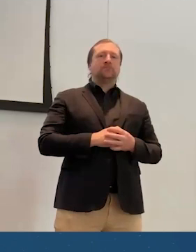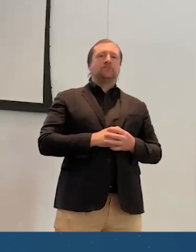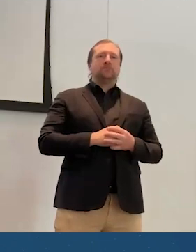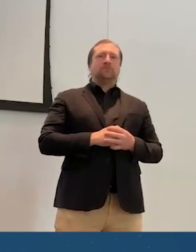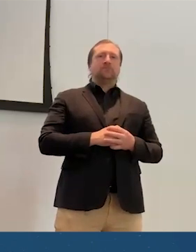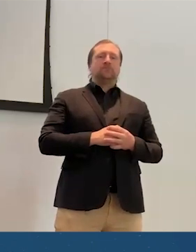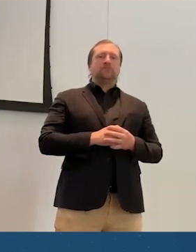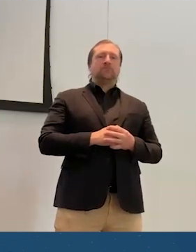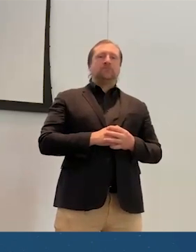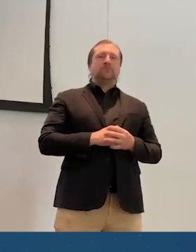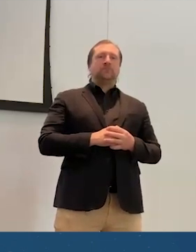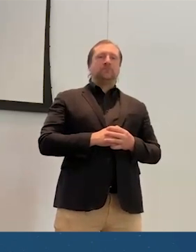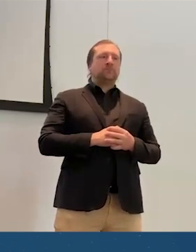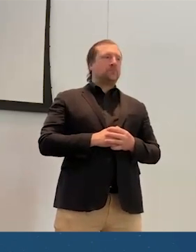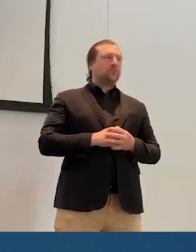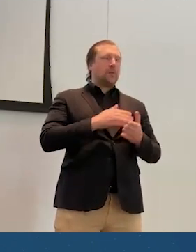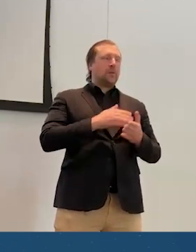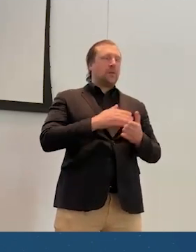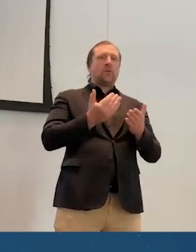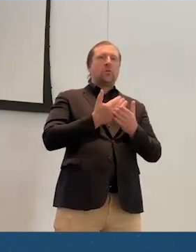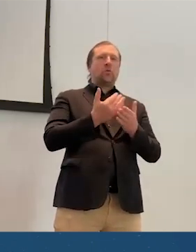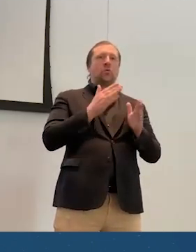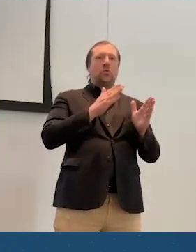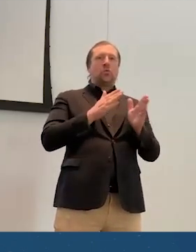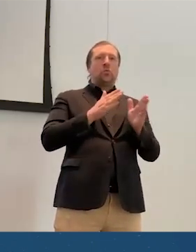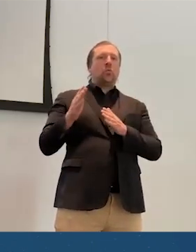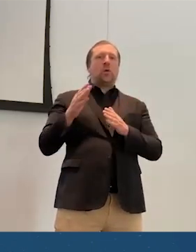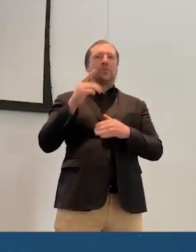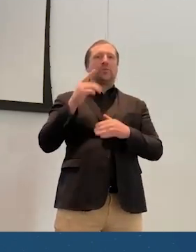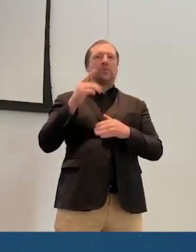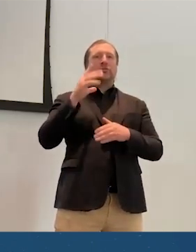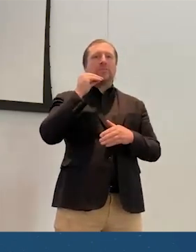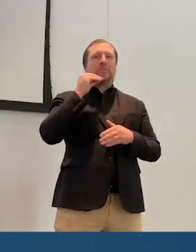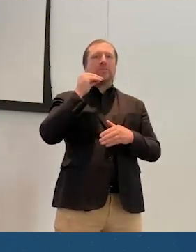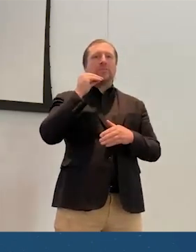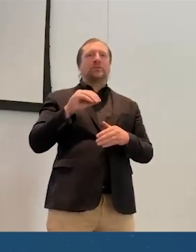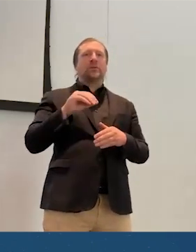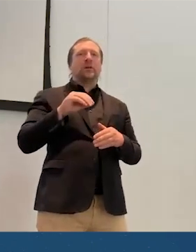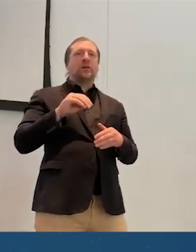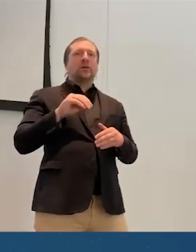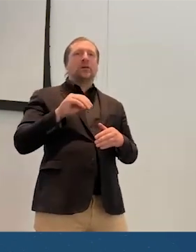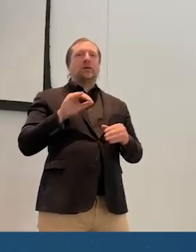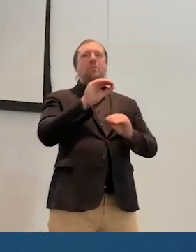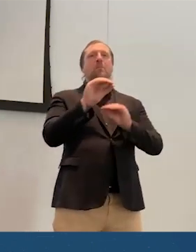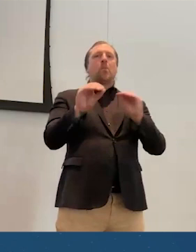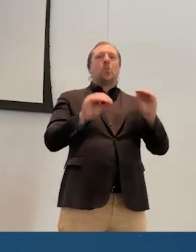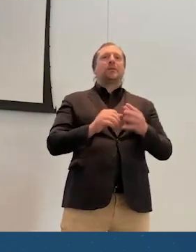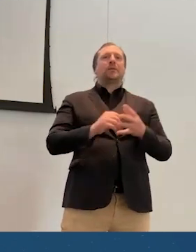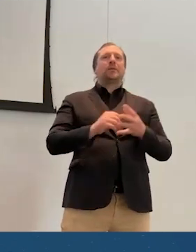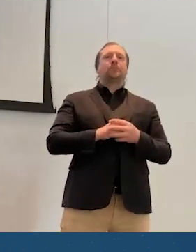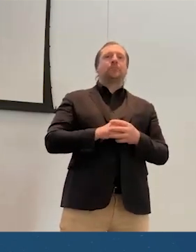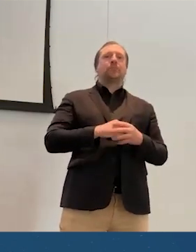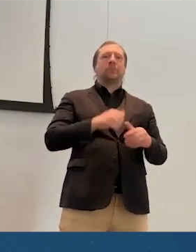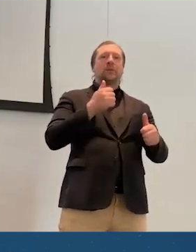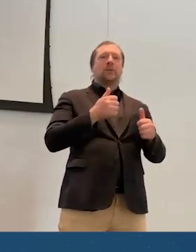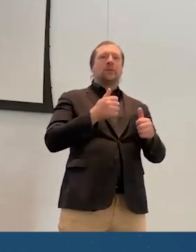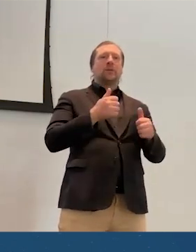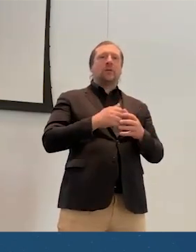offering them a new way of-- new ways to experience the world. So here in that, each point that I spend here